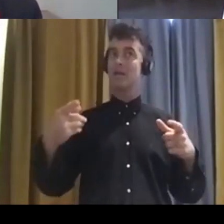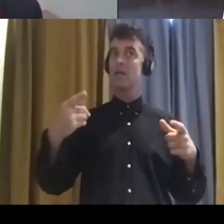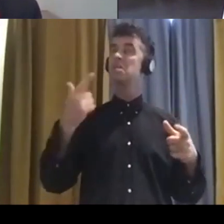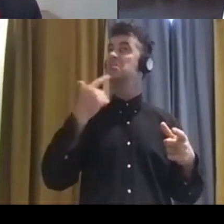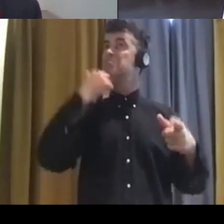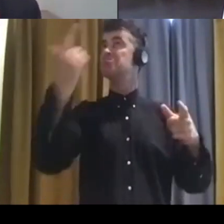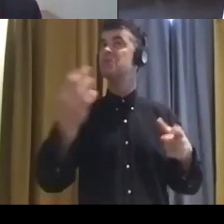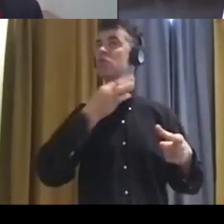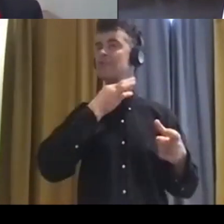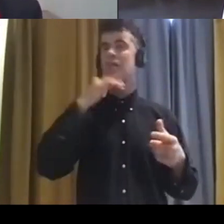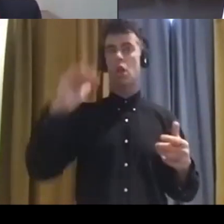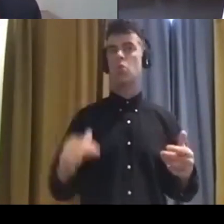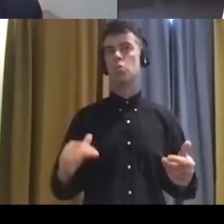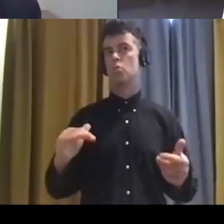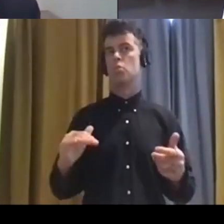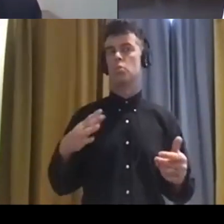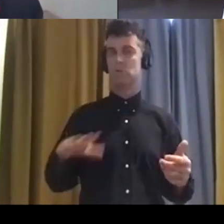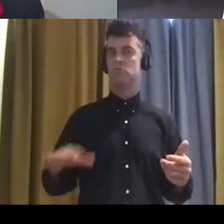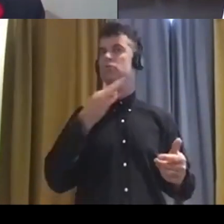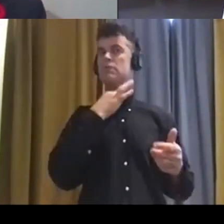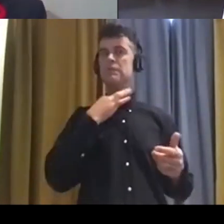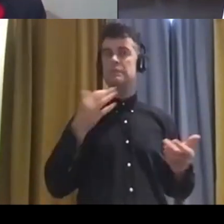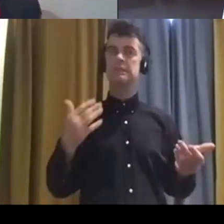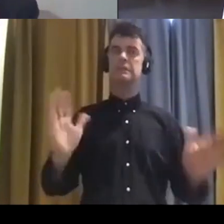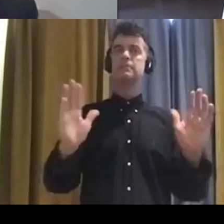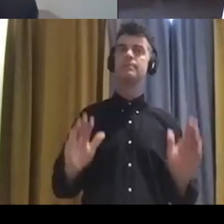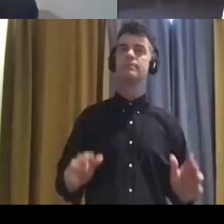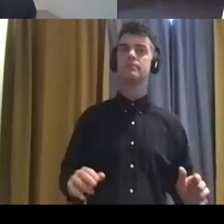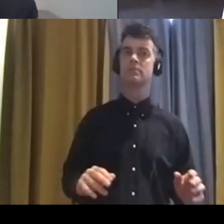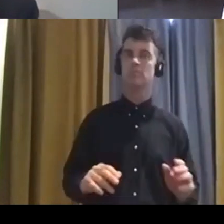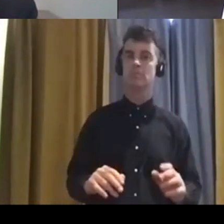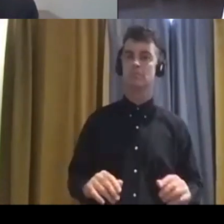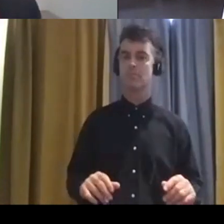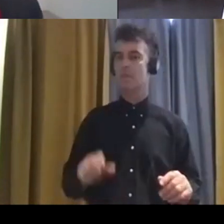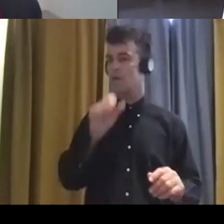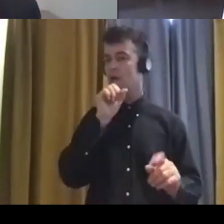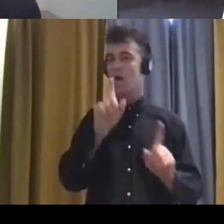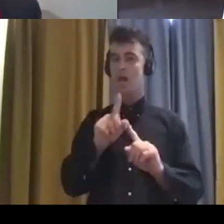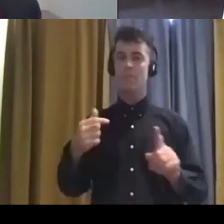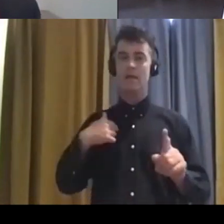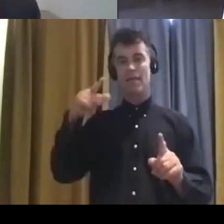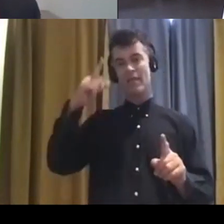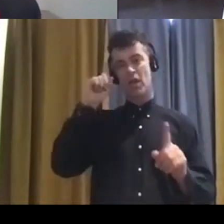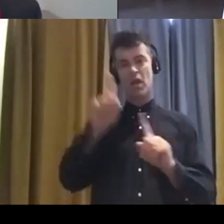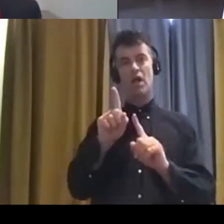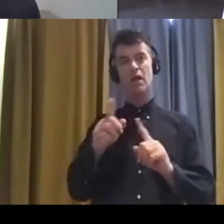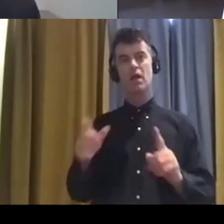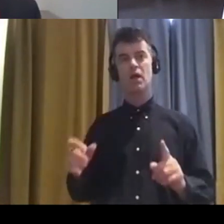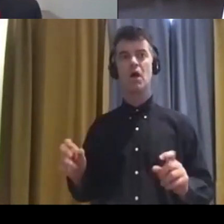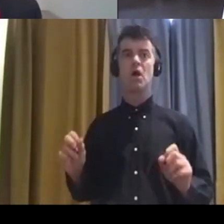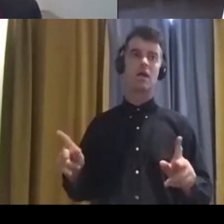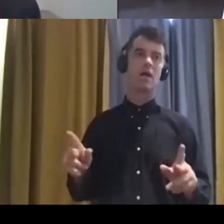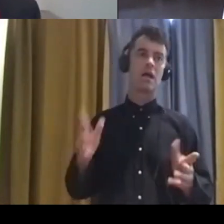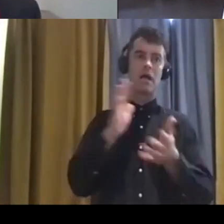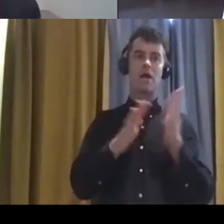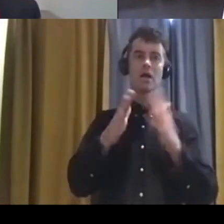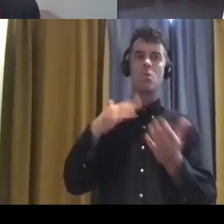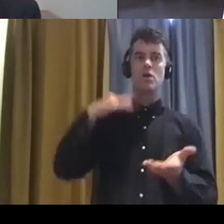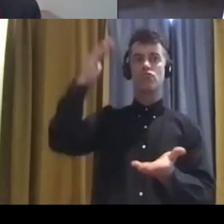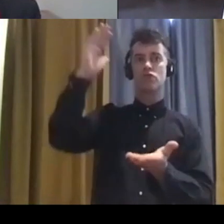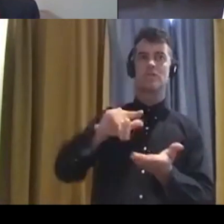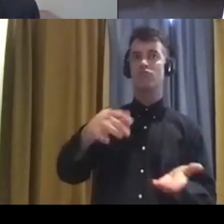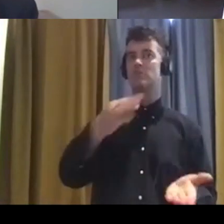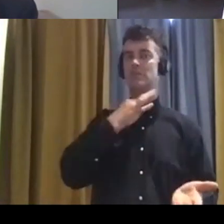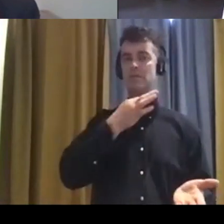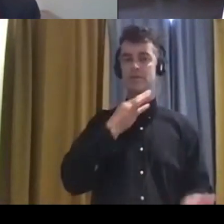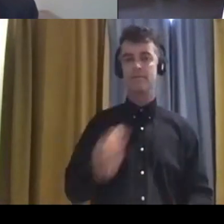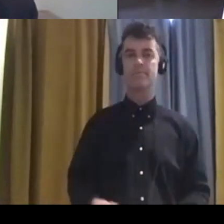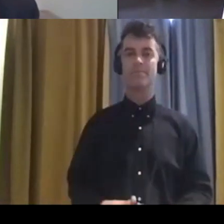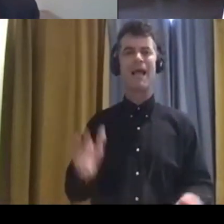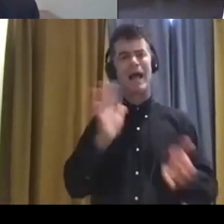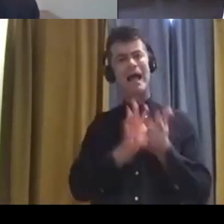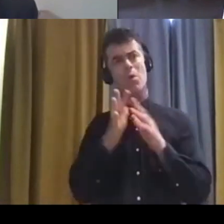Yeah. So a guy like me, I say to think of things like, okay how do we reduce that risk,